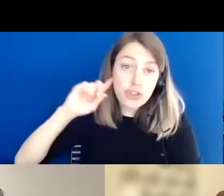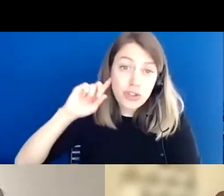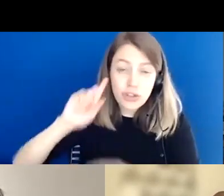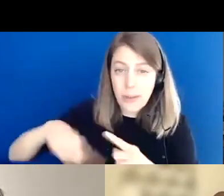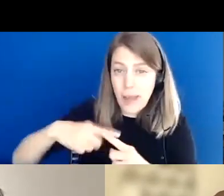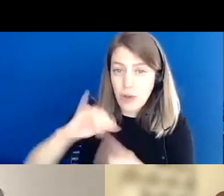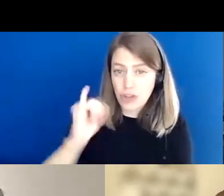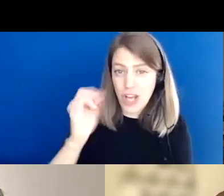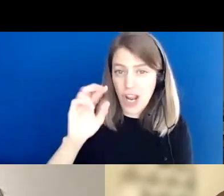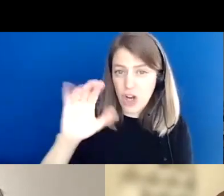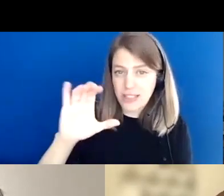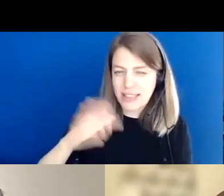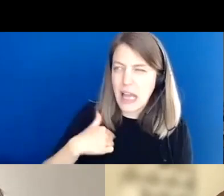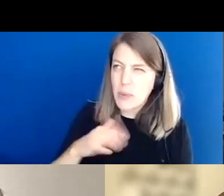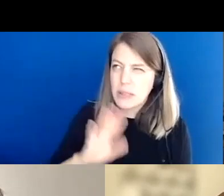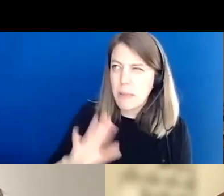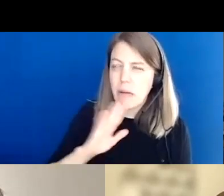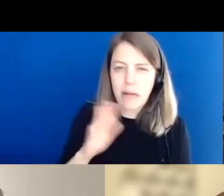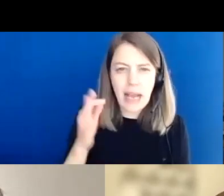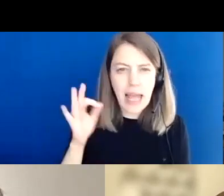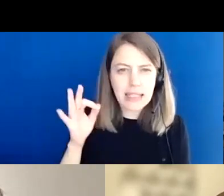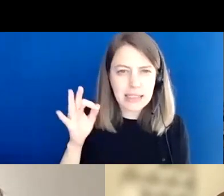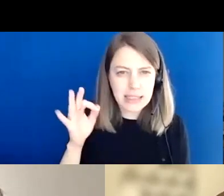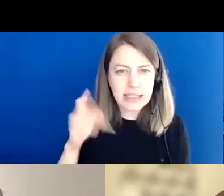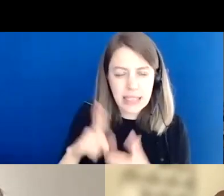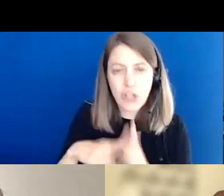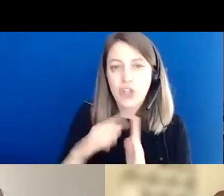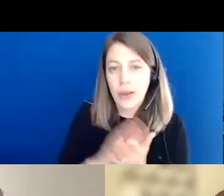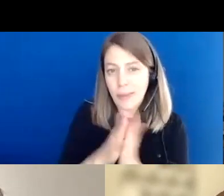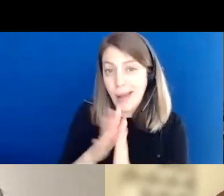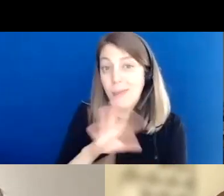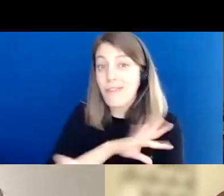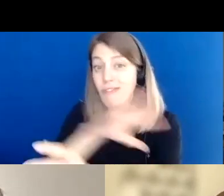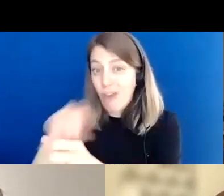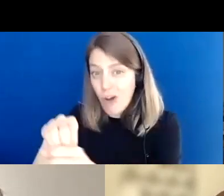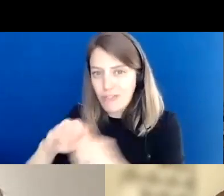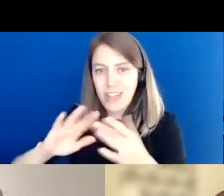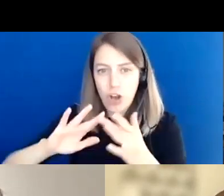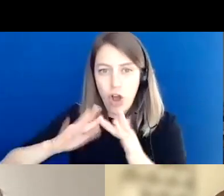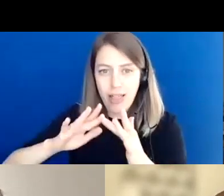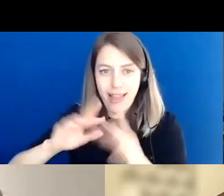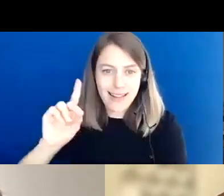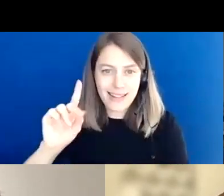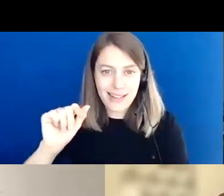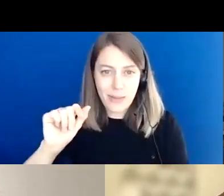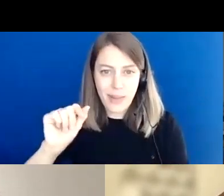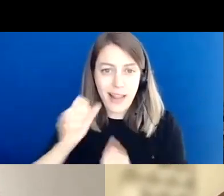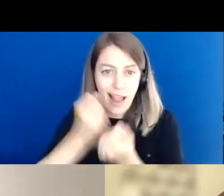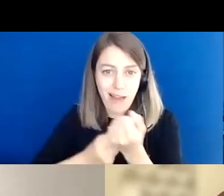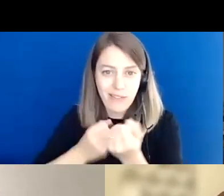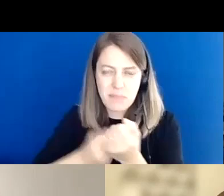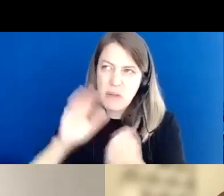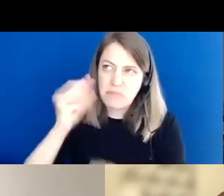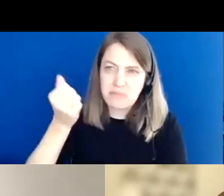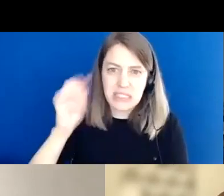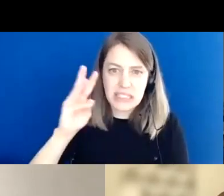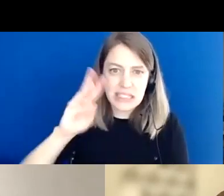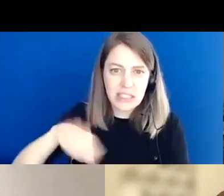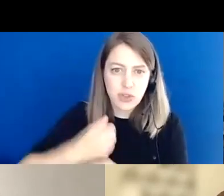about 19 and starting to get involved in online disability advocacy, that was about 16 years ago, and I remember reading about it and I was horrified.